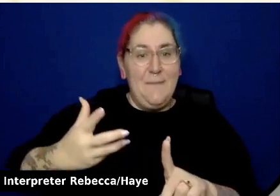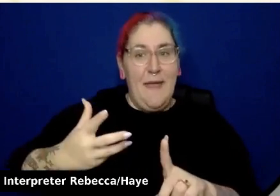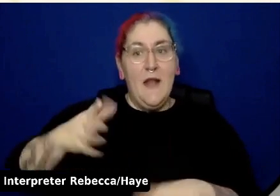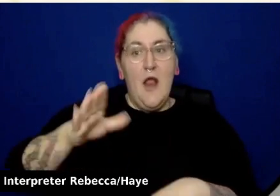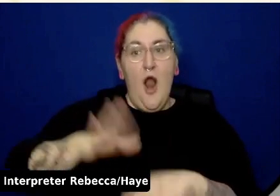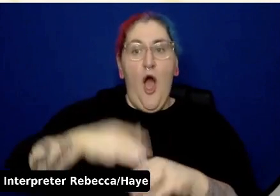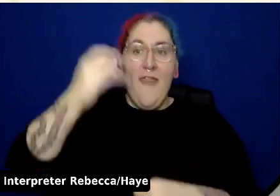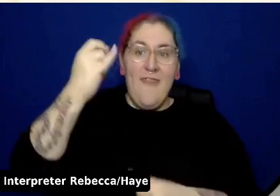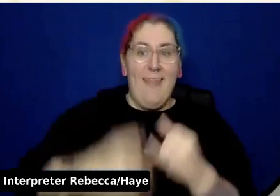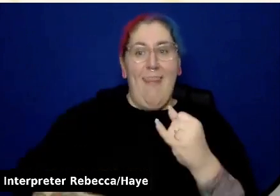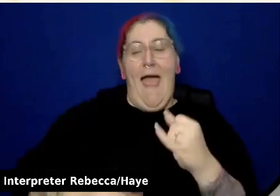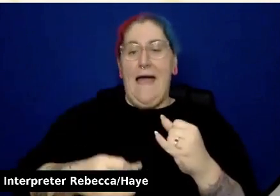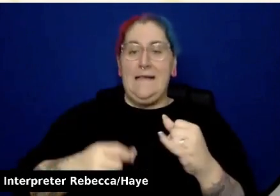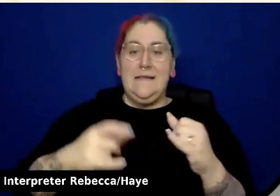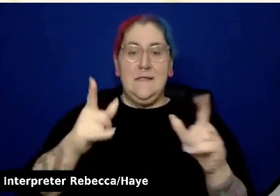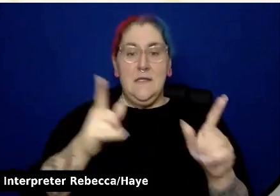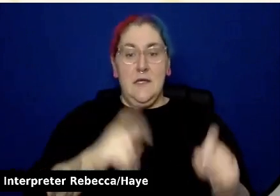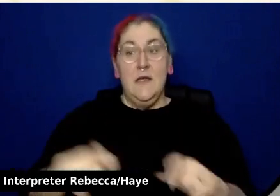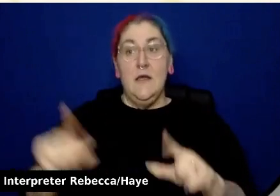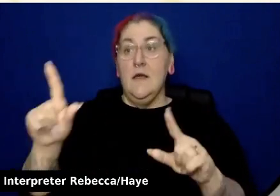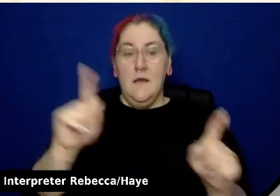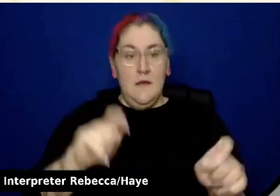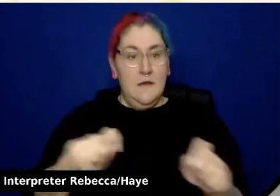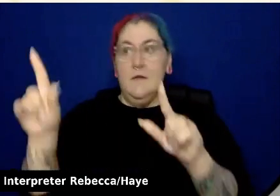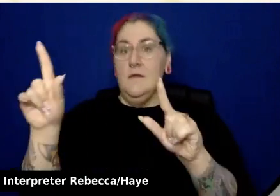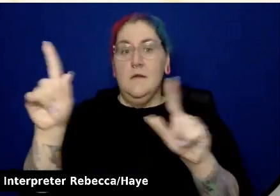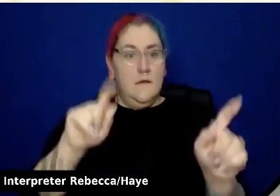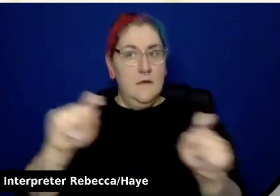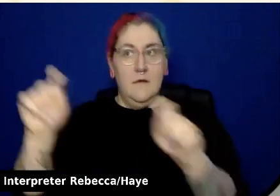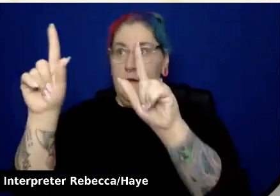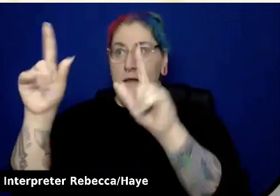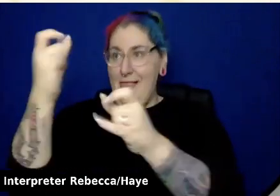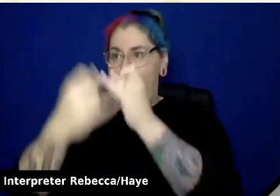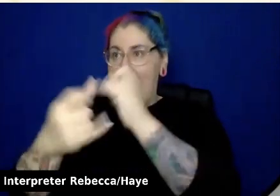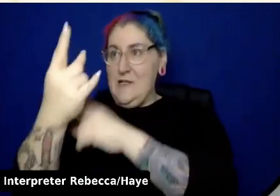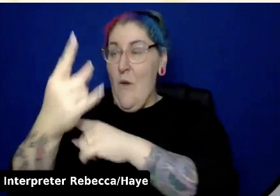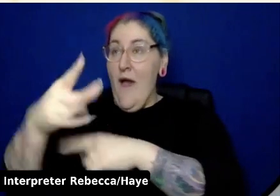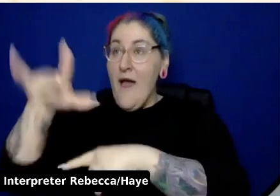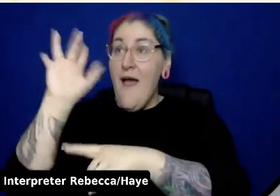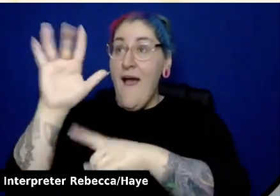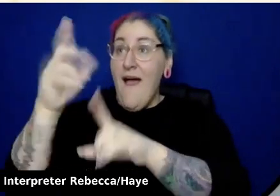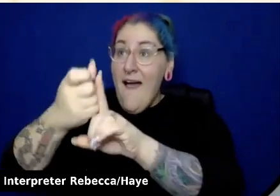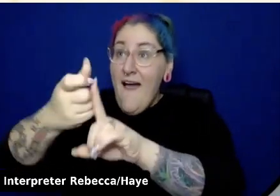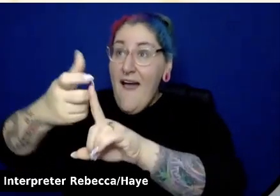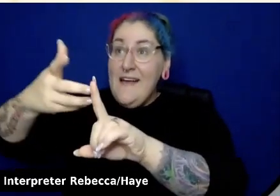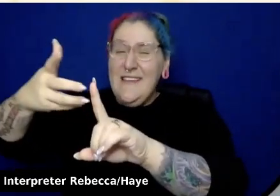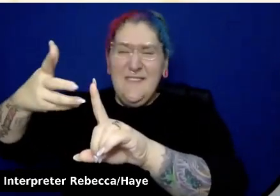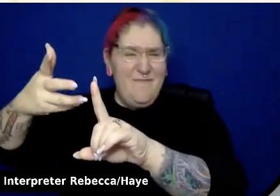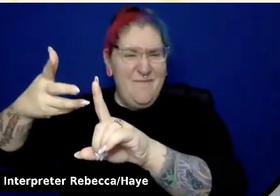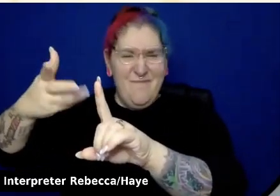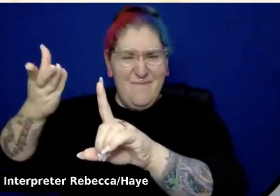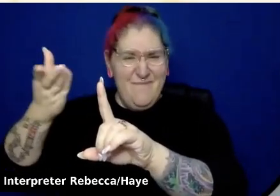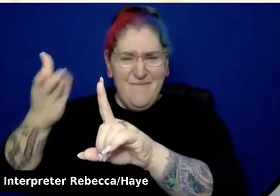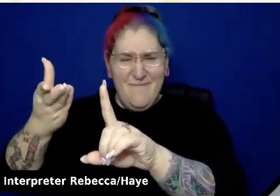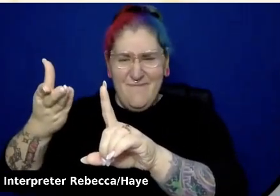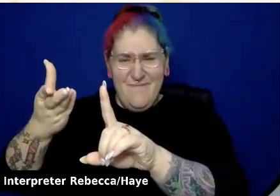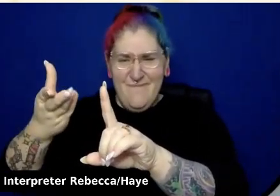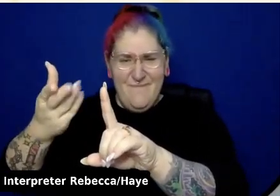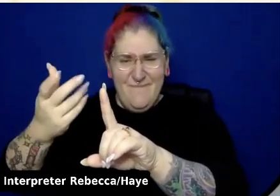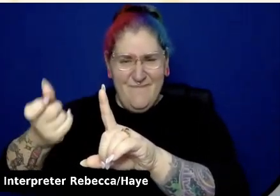So it conveys the user's wrong semantics. The screen reader users think that the last level